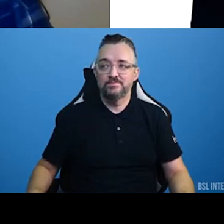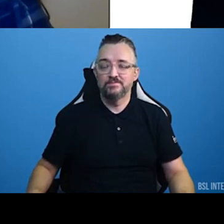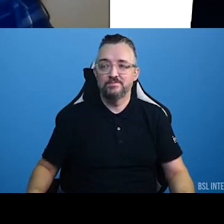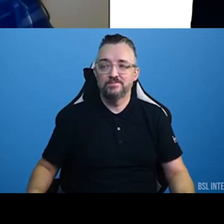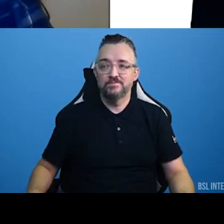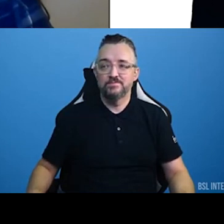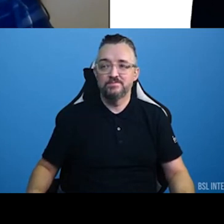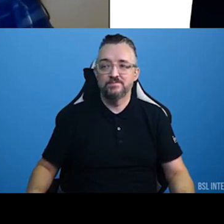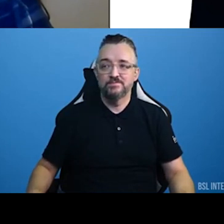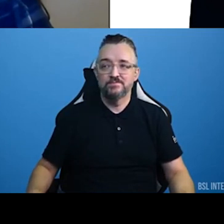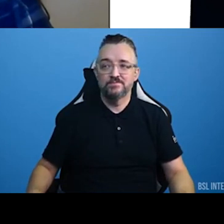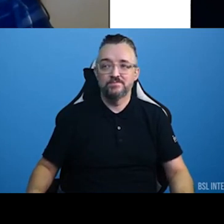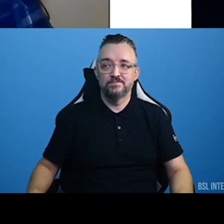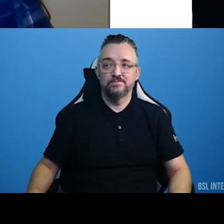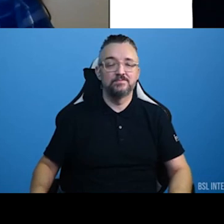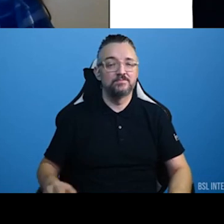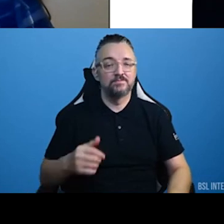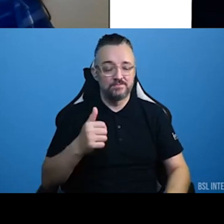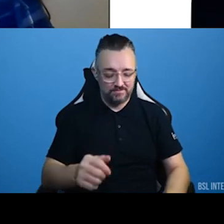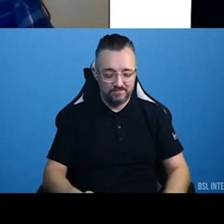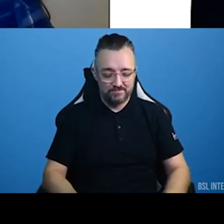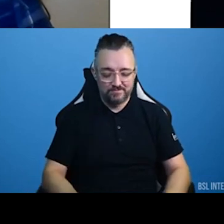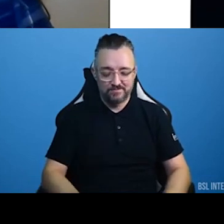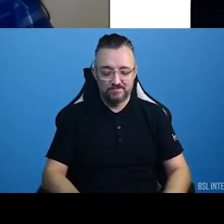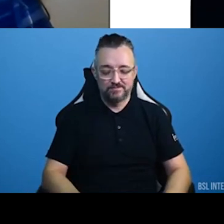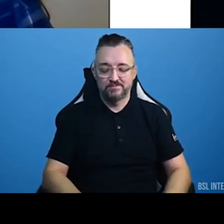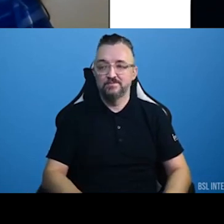Right, and I, Tiia, can I come back to you?